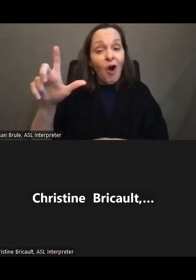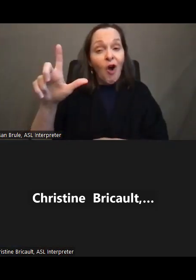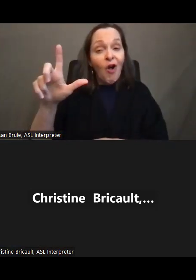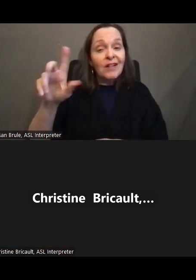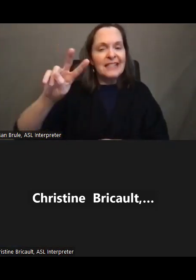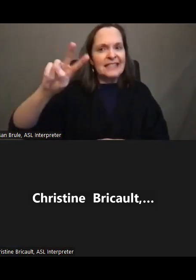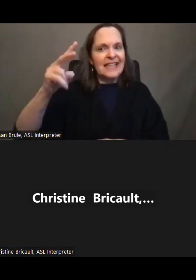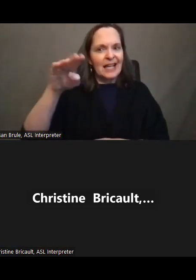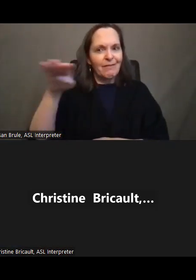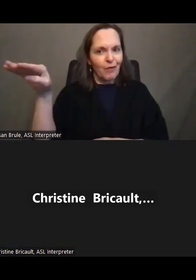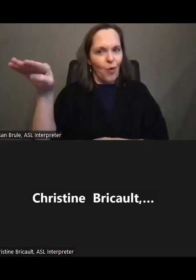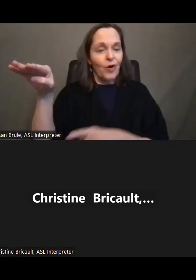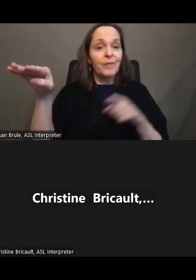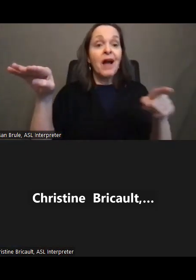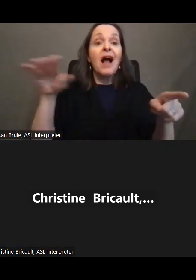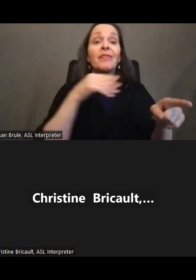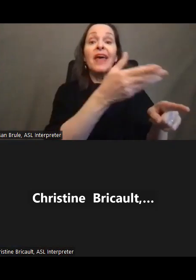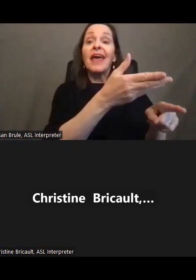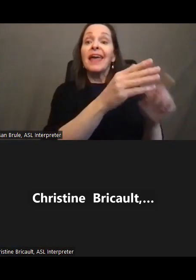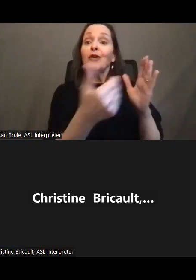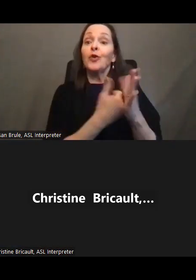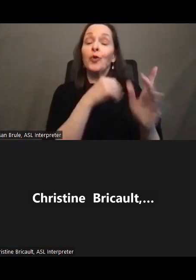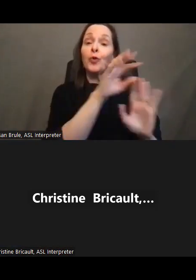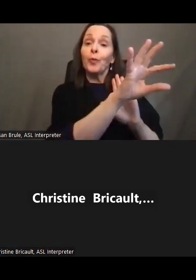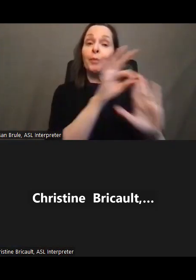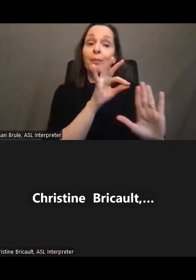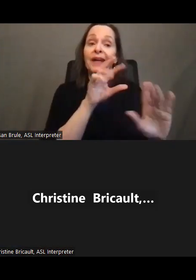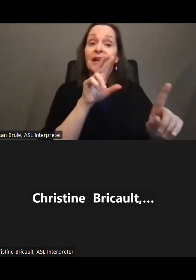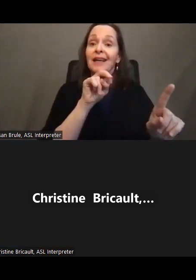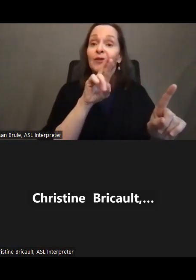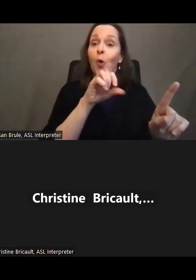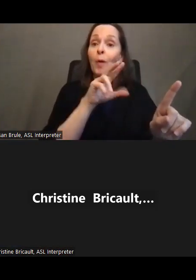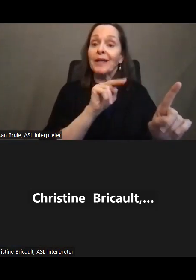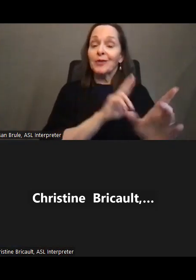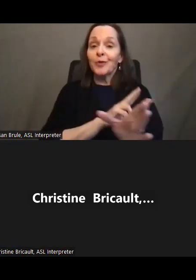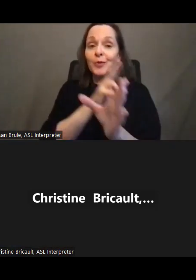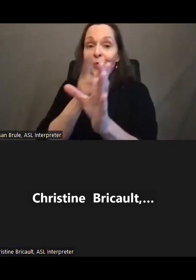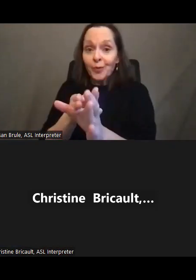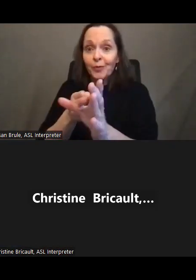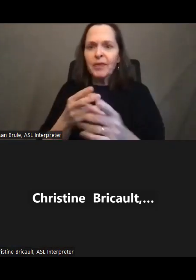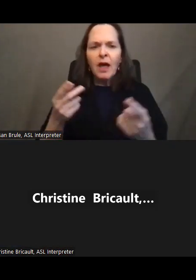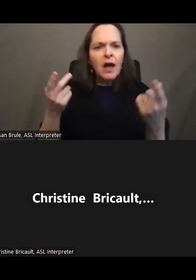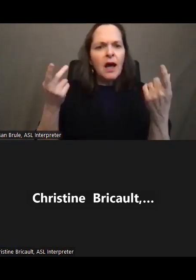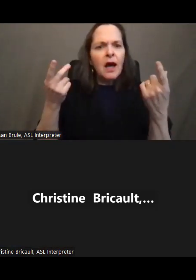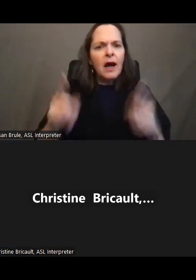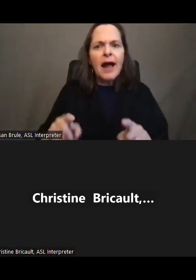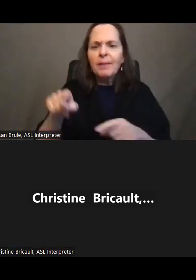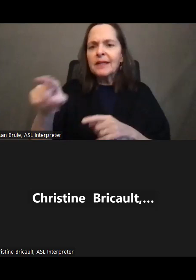Town Hall's elevator has been broken for several years, and the second floor is currently inaccessible to Norman.